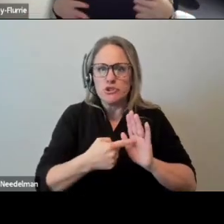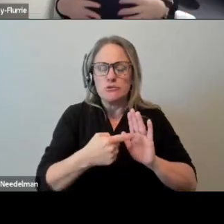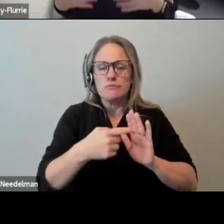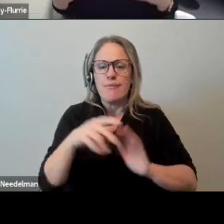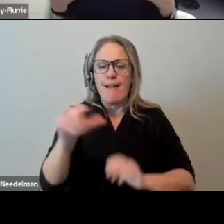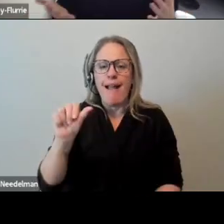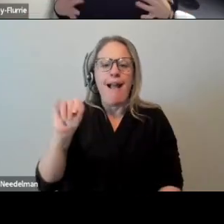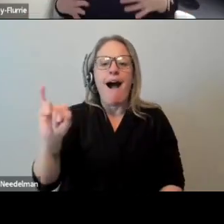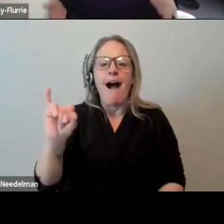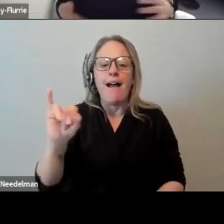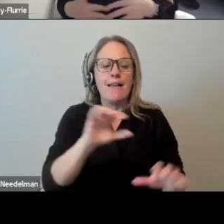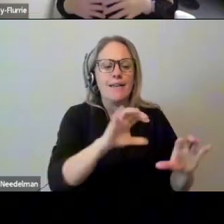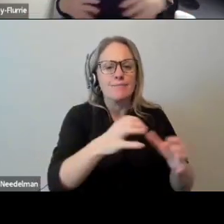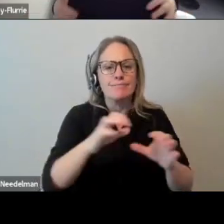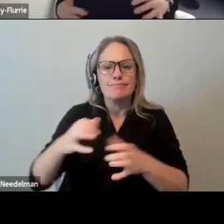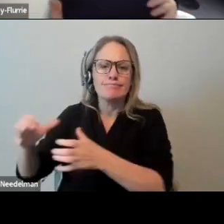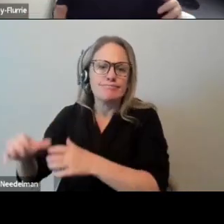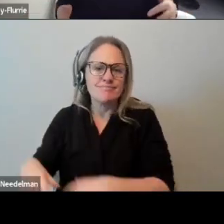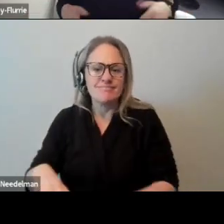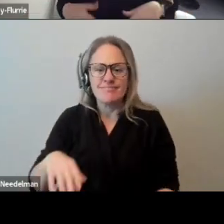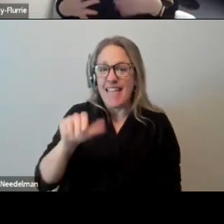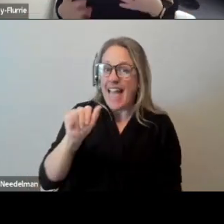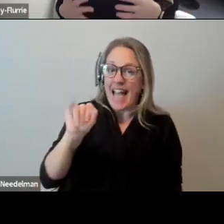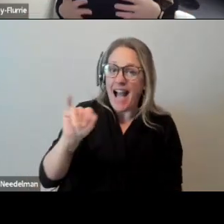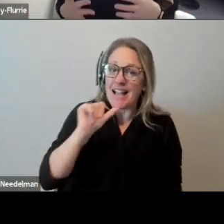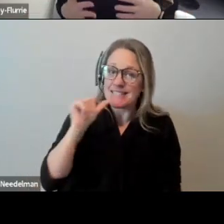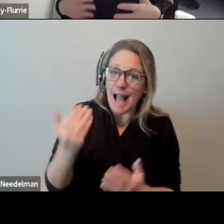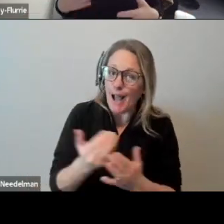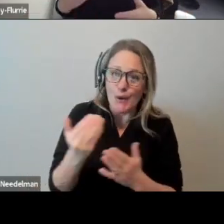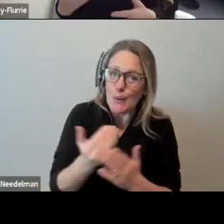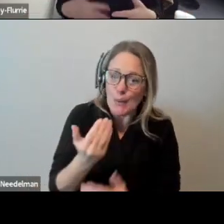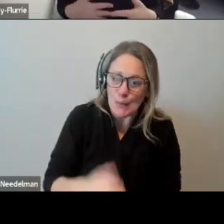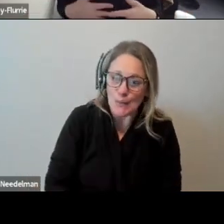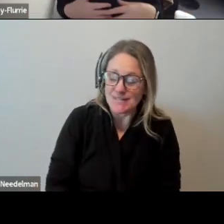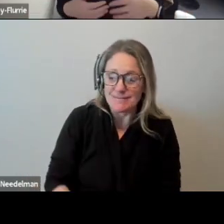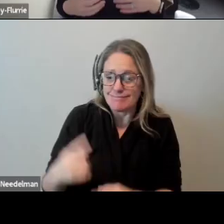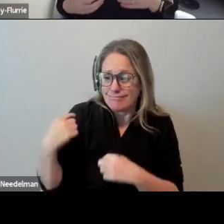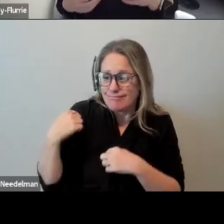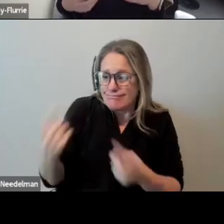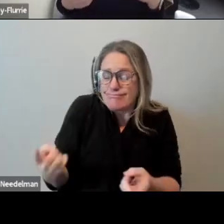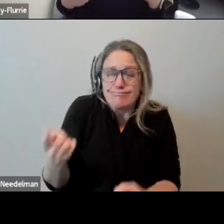Firstly, as many of you know, AI is not new. AI has existed since the 1950s.